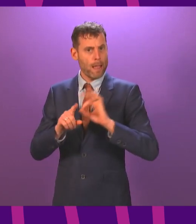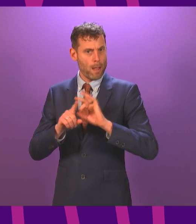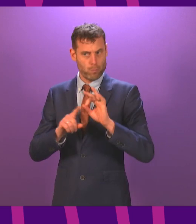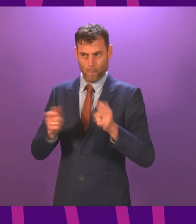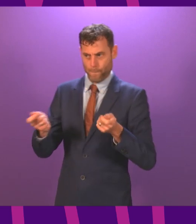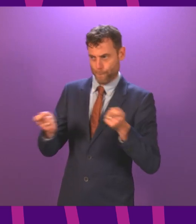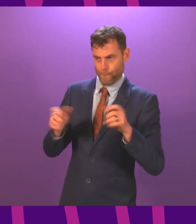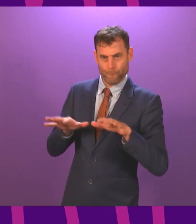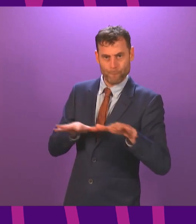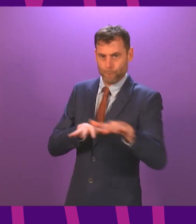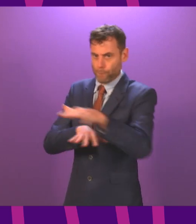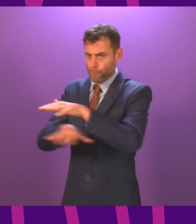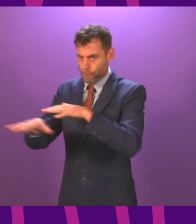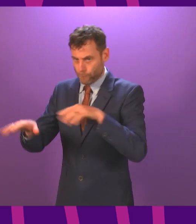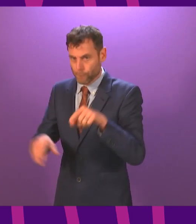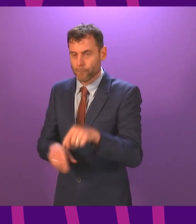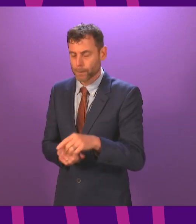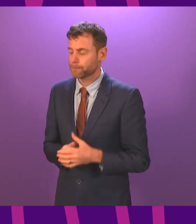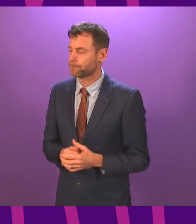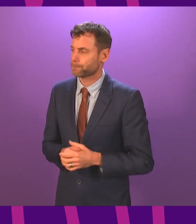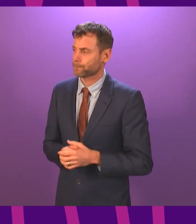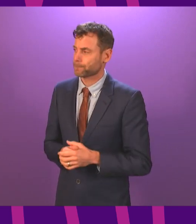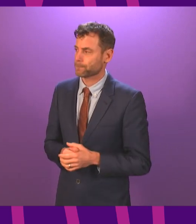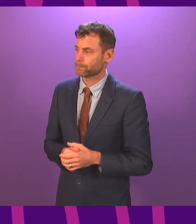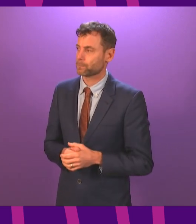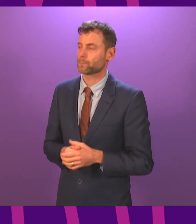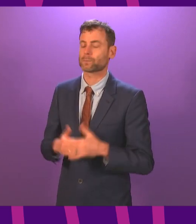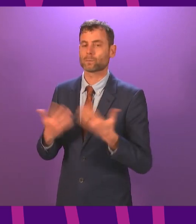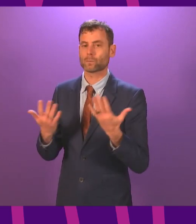we are making good progress at this stage.